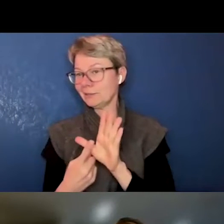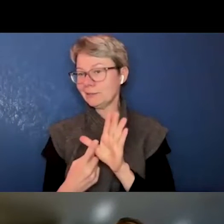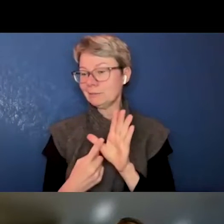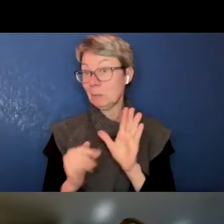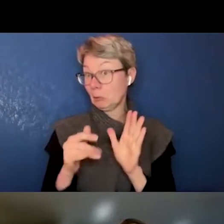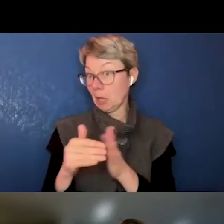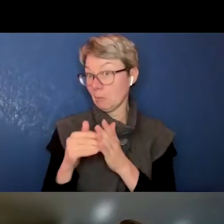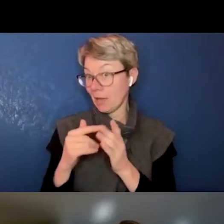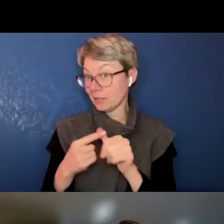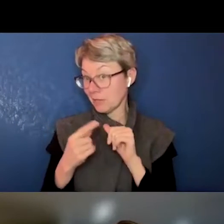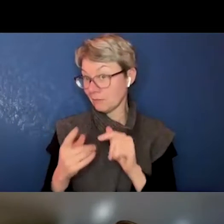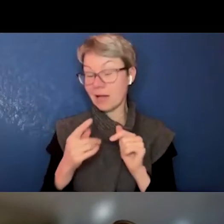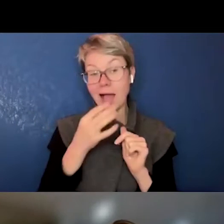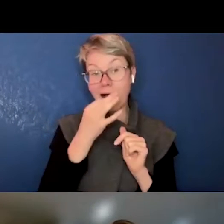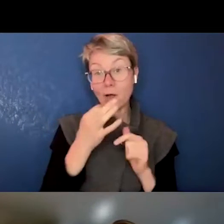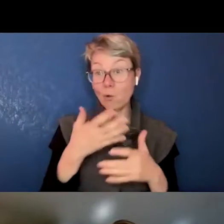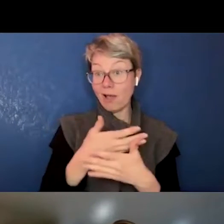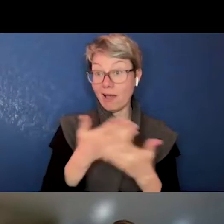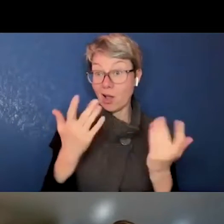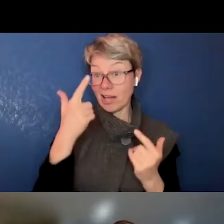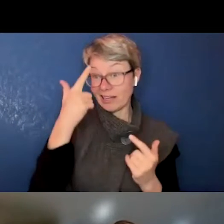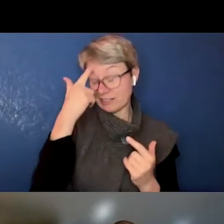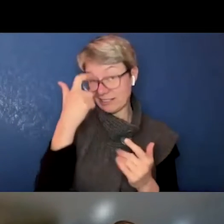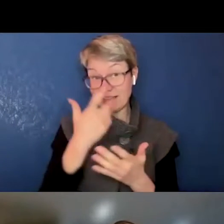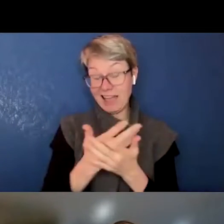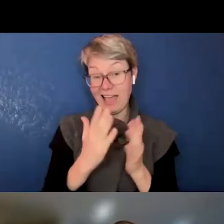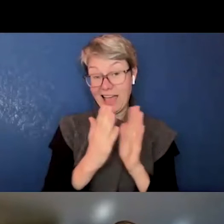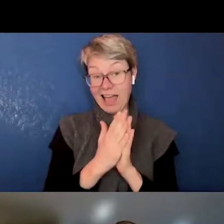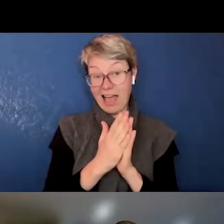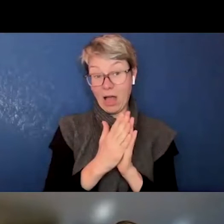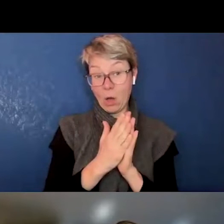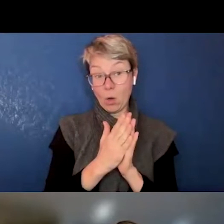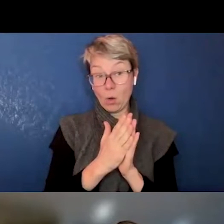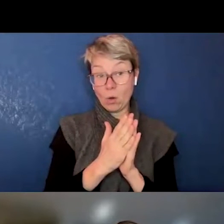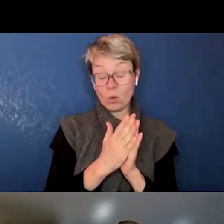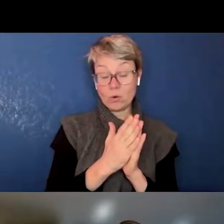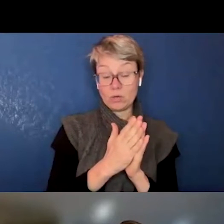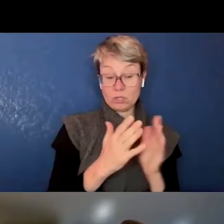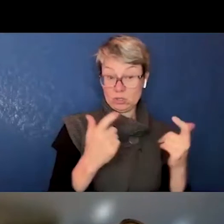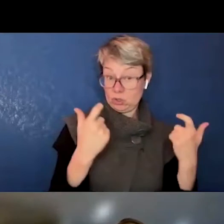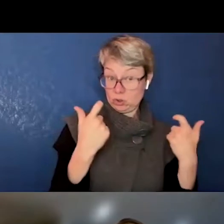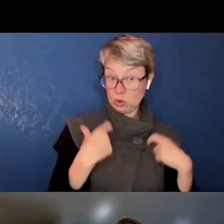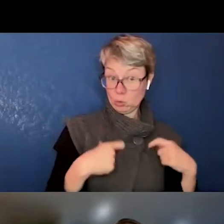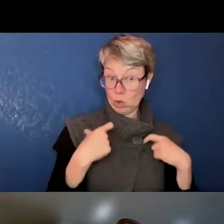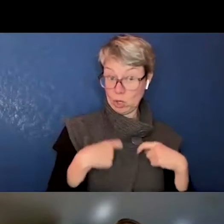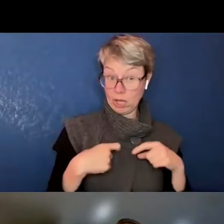if you have any tips on how social workers with clients who have um you know who have